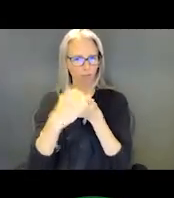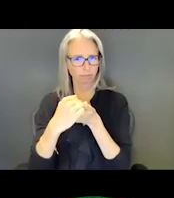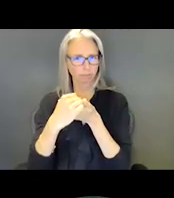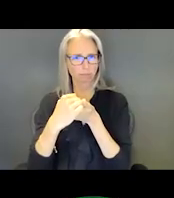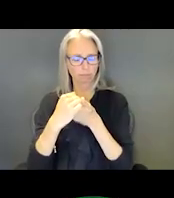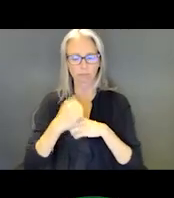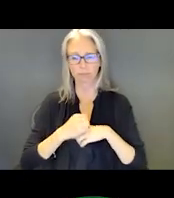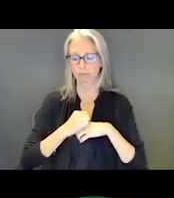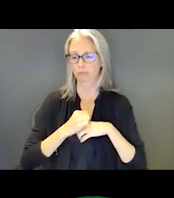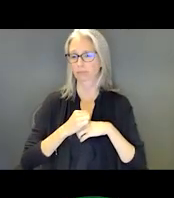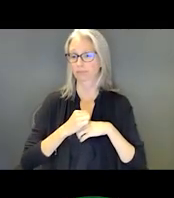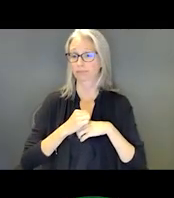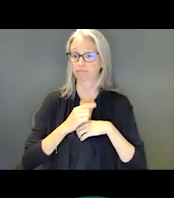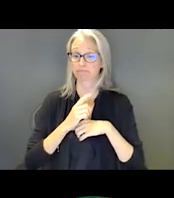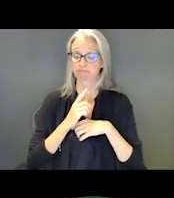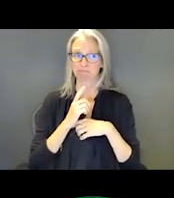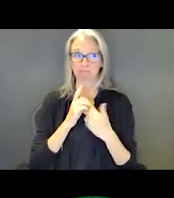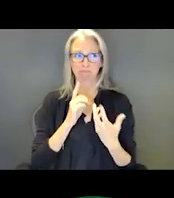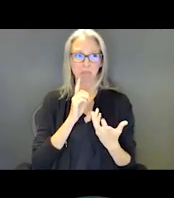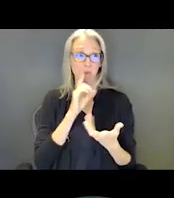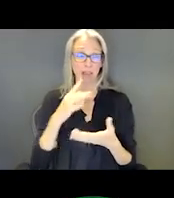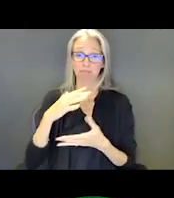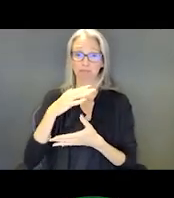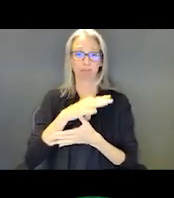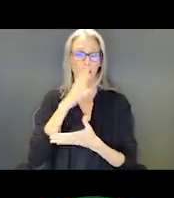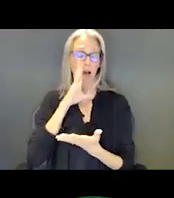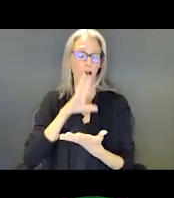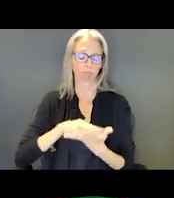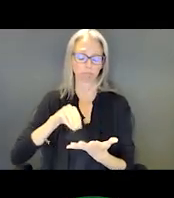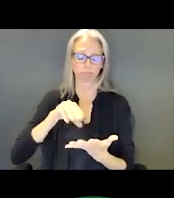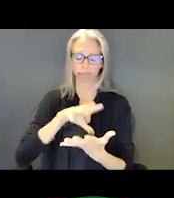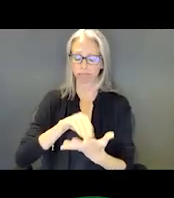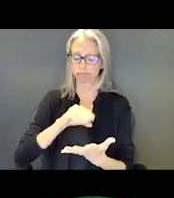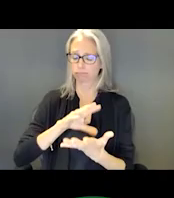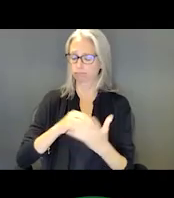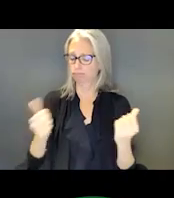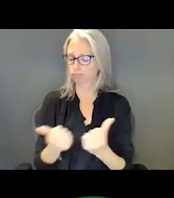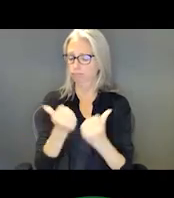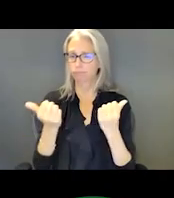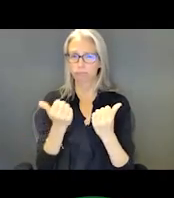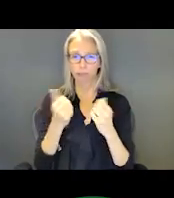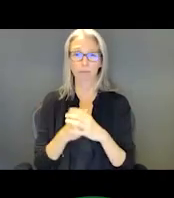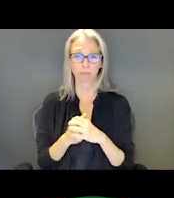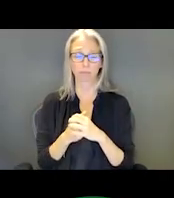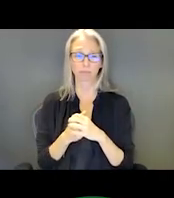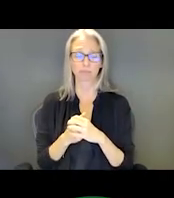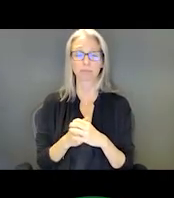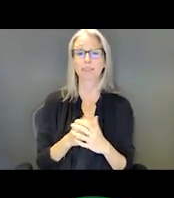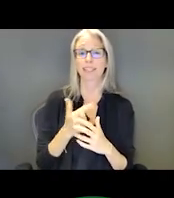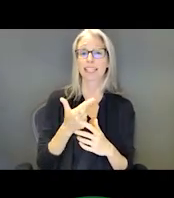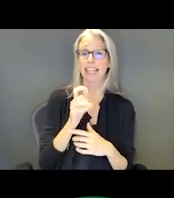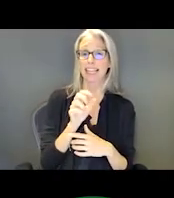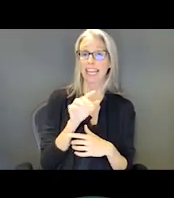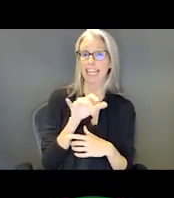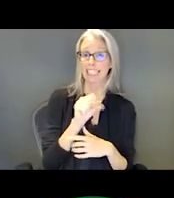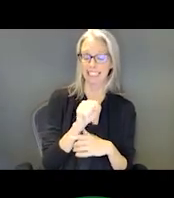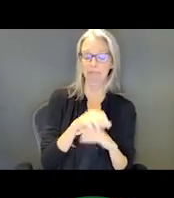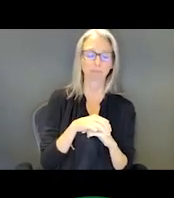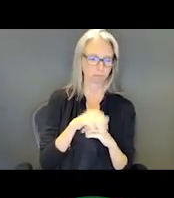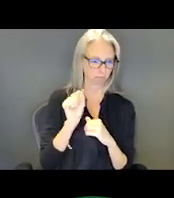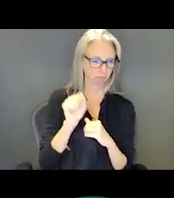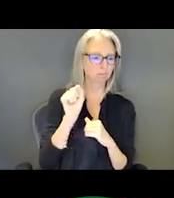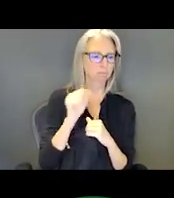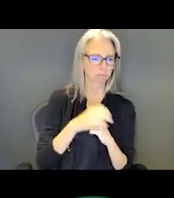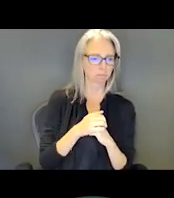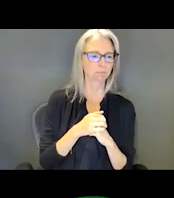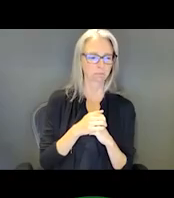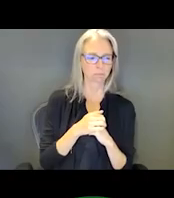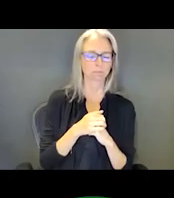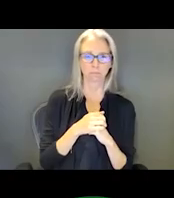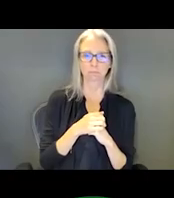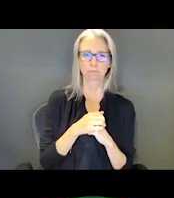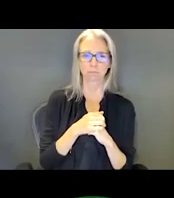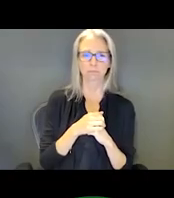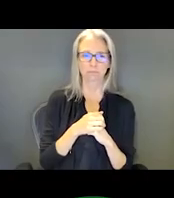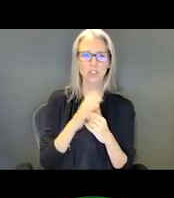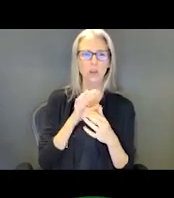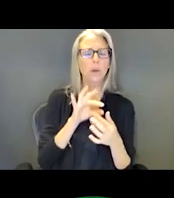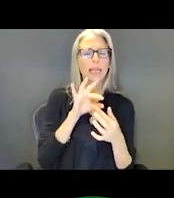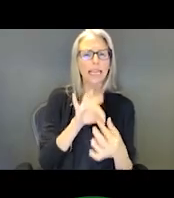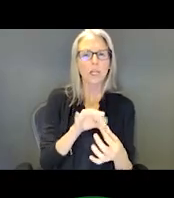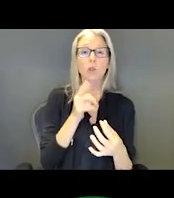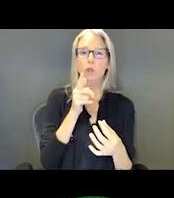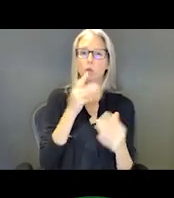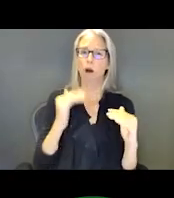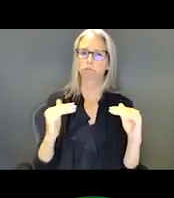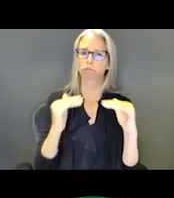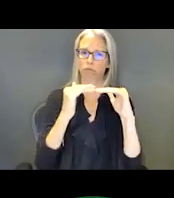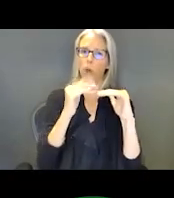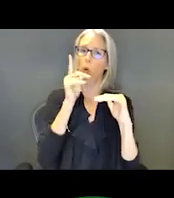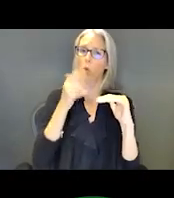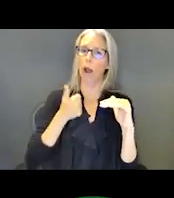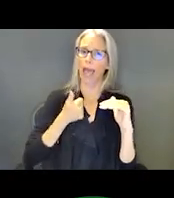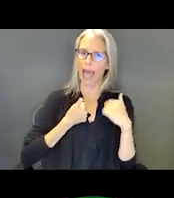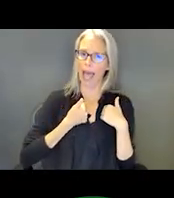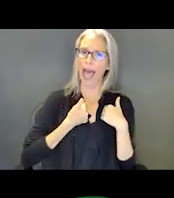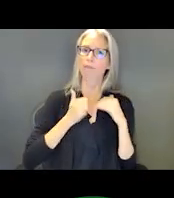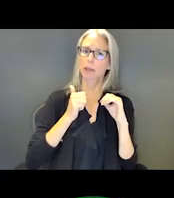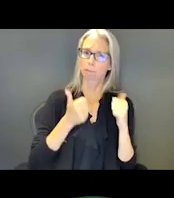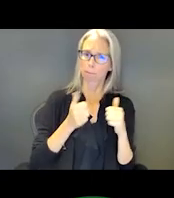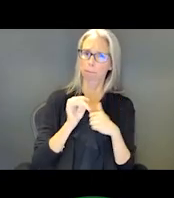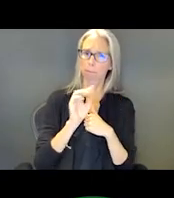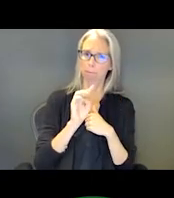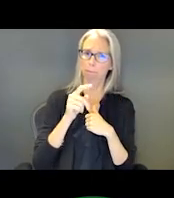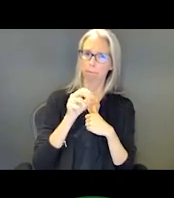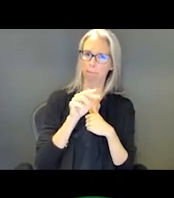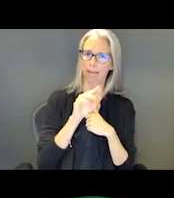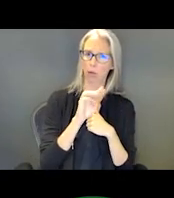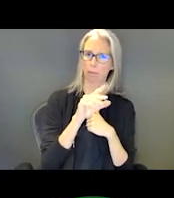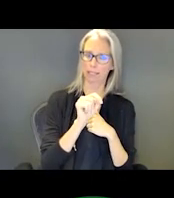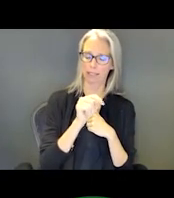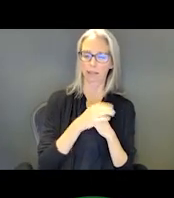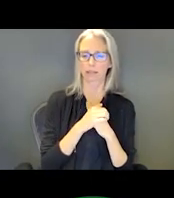We've also done staff training. And accessibility and universal design. We've did. Are audits